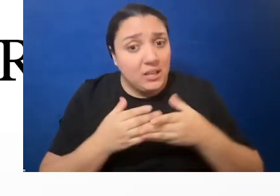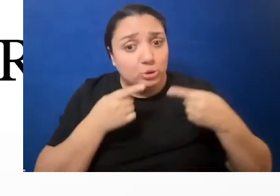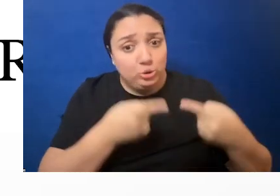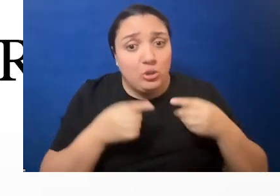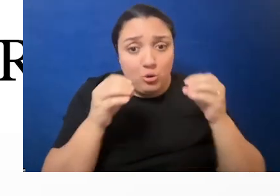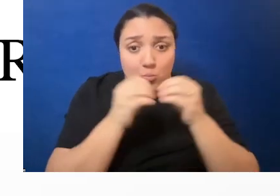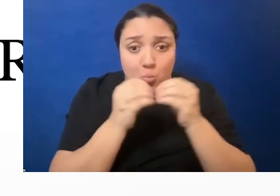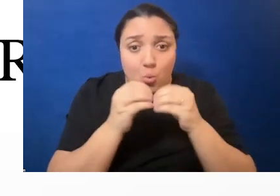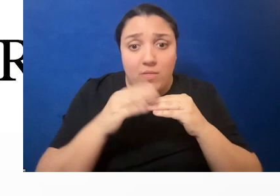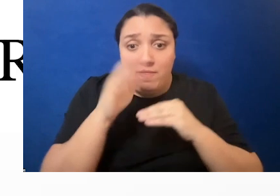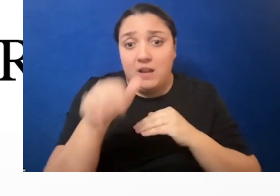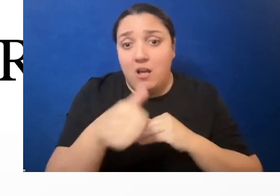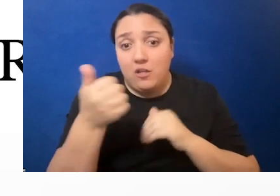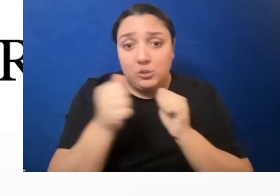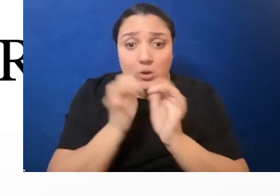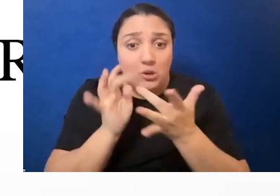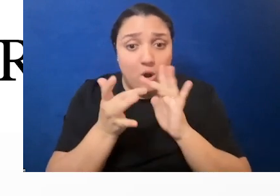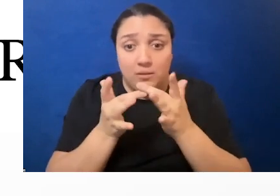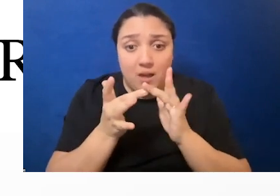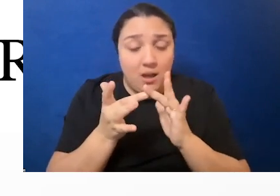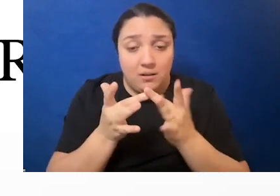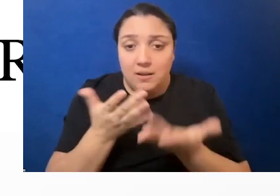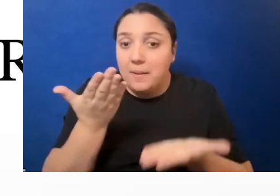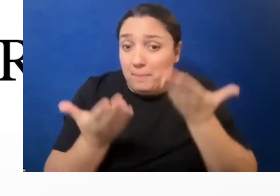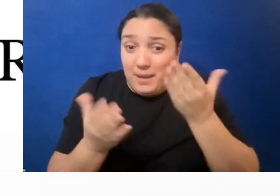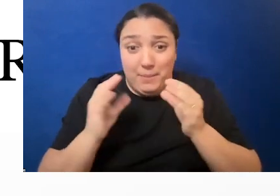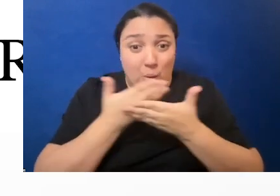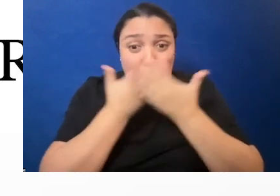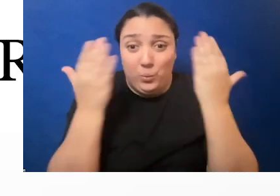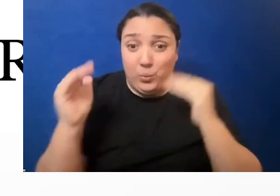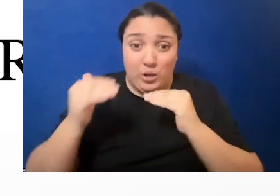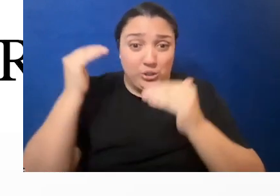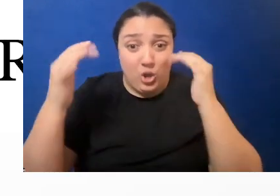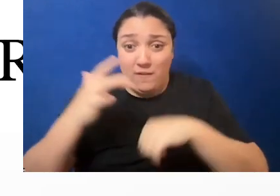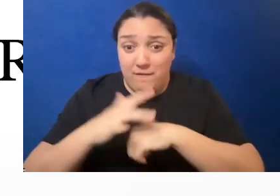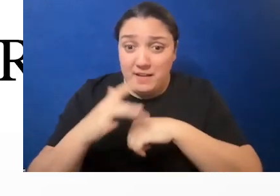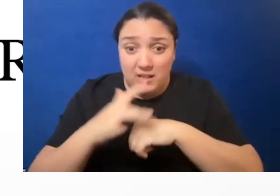SOME STRUGGLE MORE THAN OTHERS WITH ONLINE LEARNING. SOME DIDN'T HAVE THE ADULT